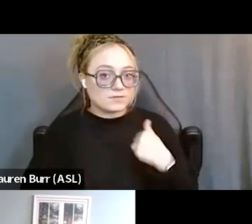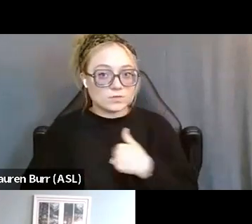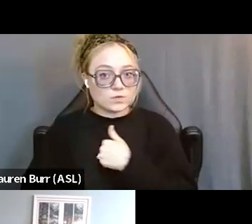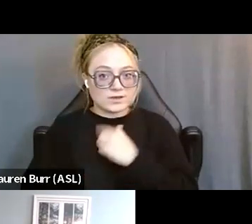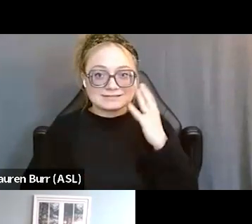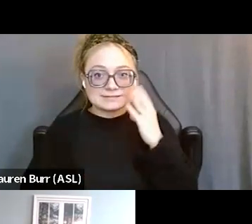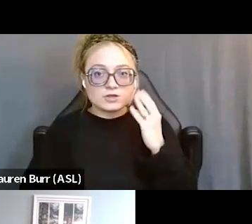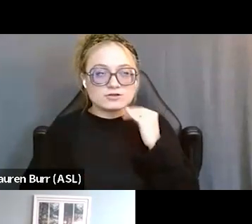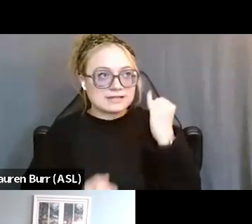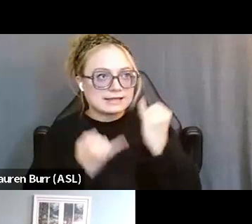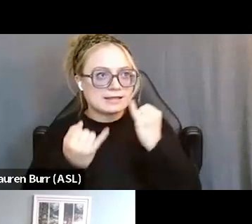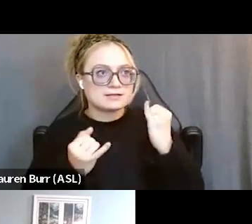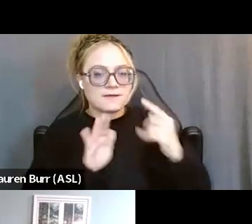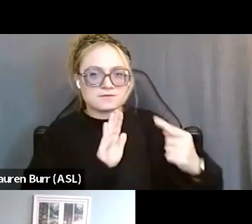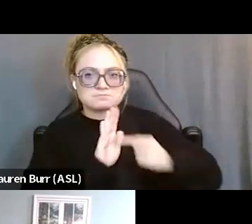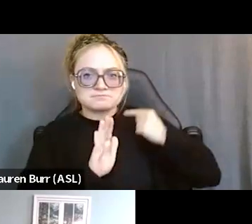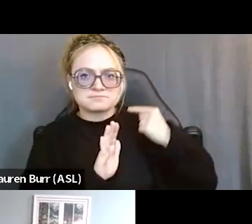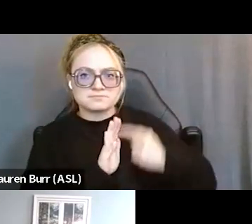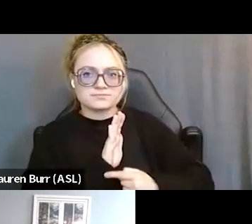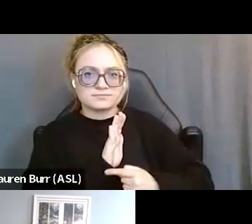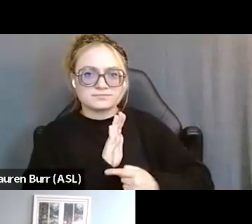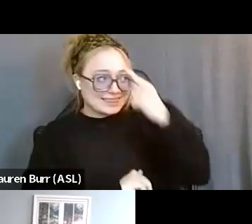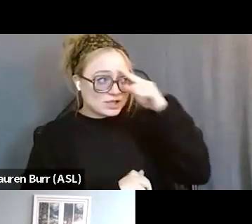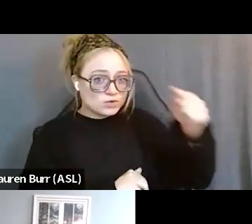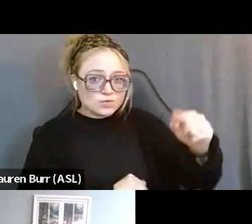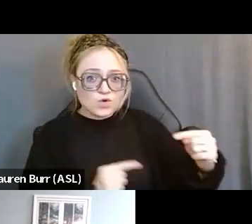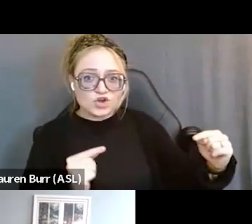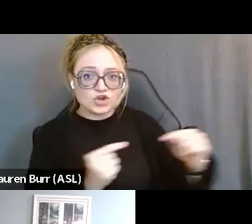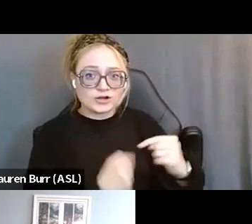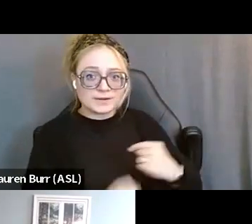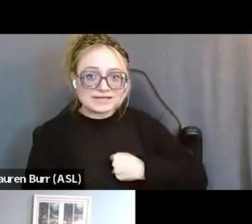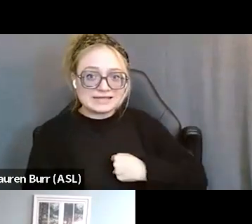we think someone's gonna harm us. Well what does that say about us as a person?